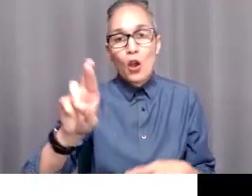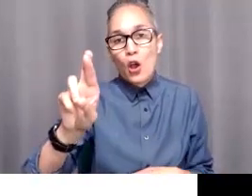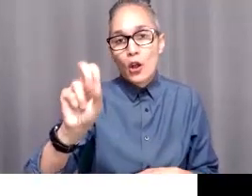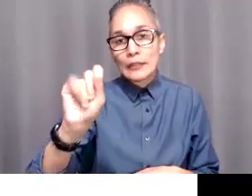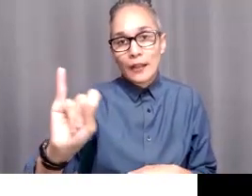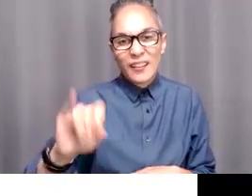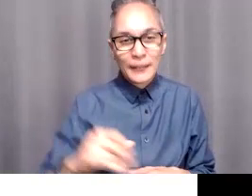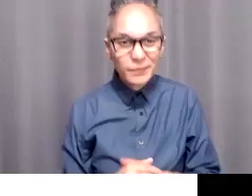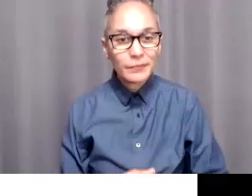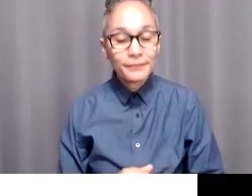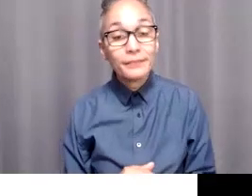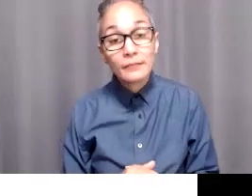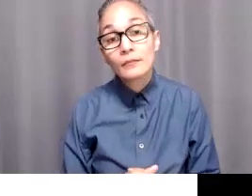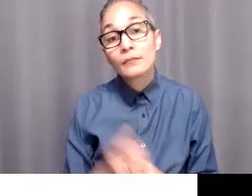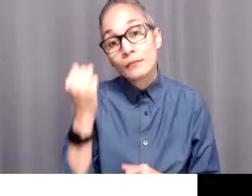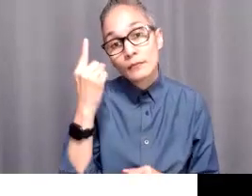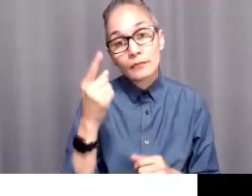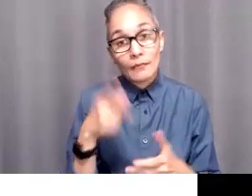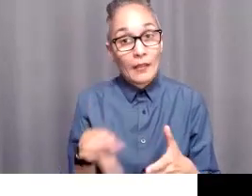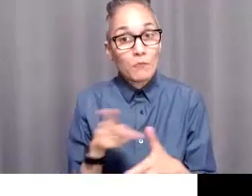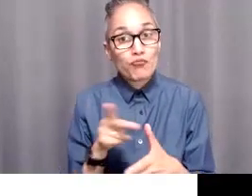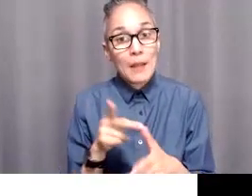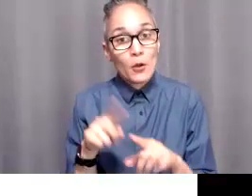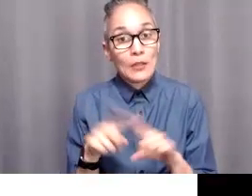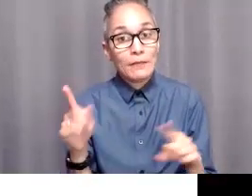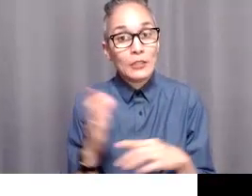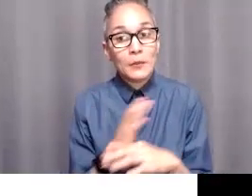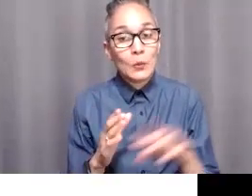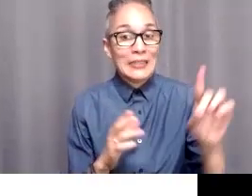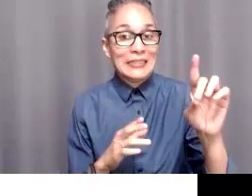Now, the primary difference between distance education